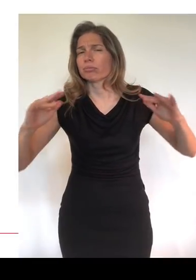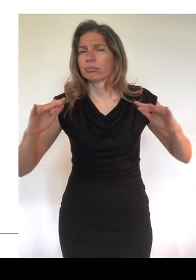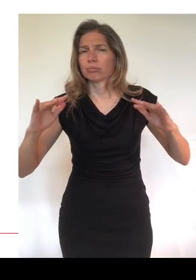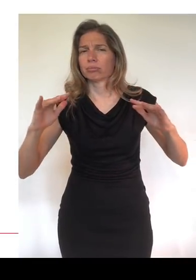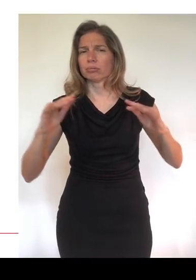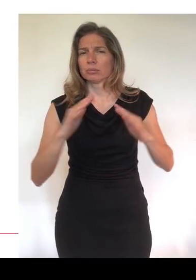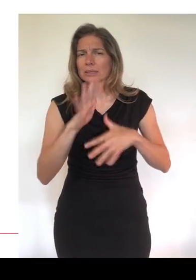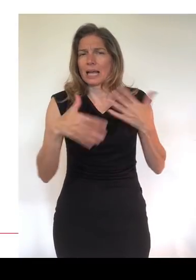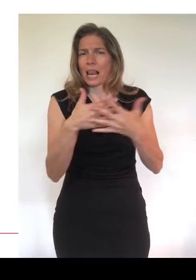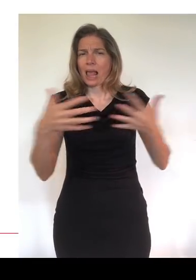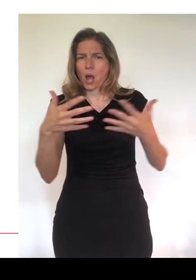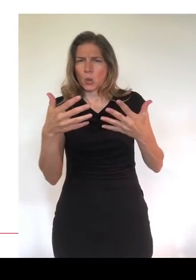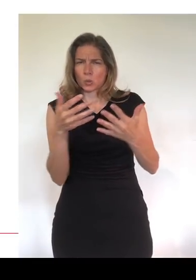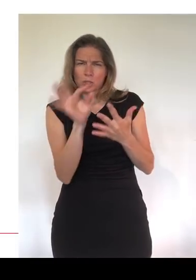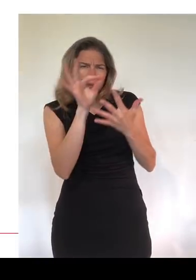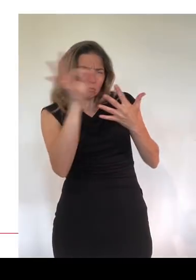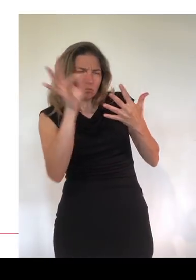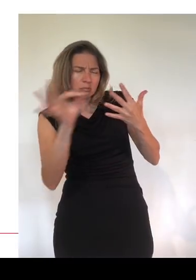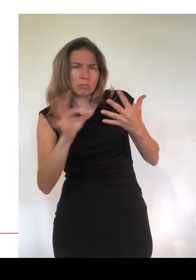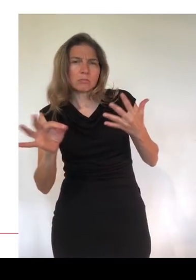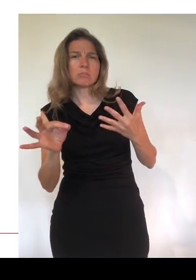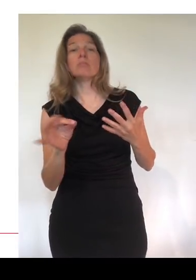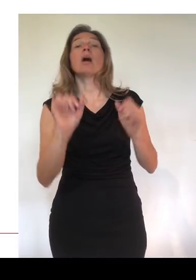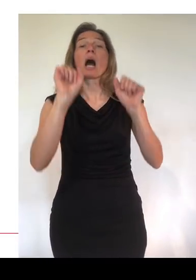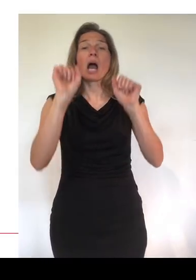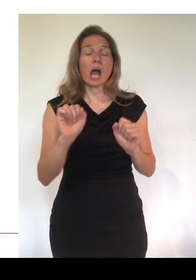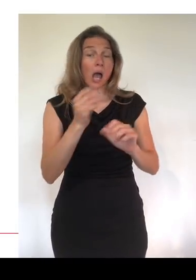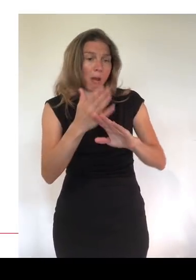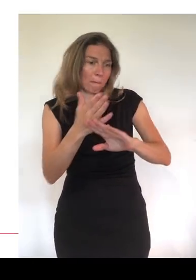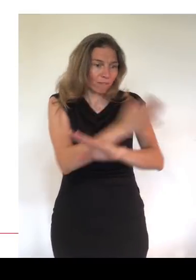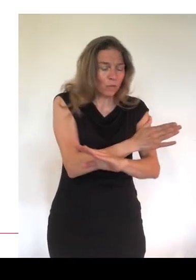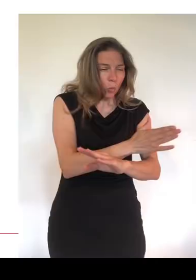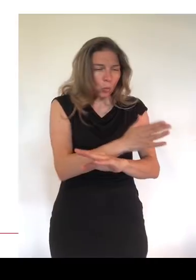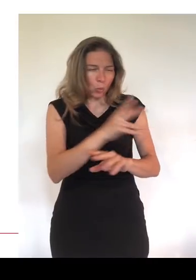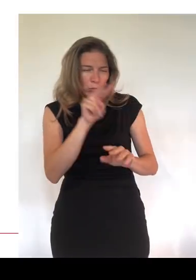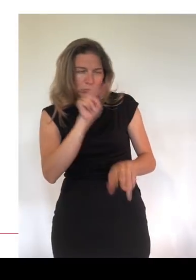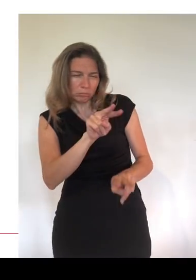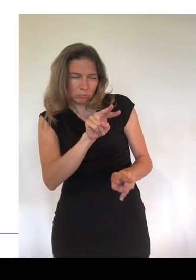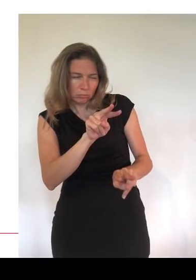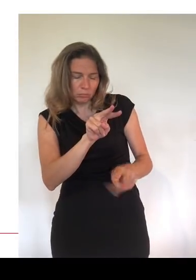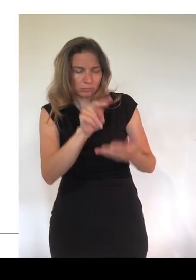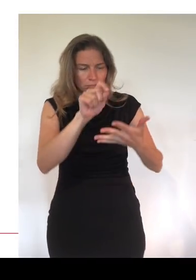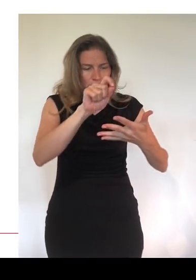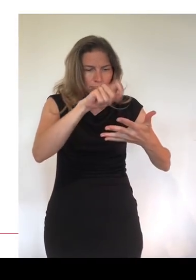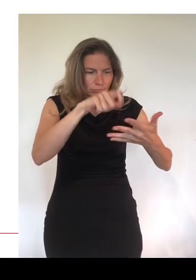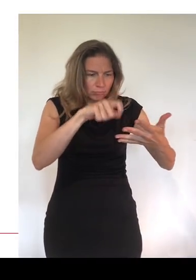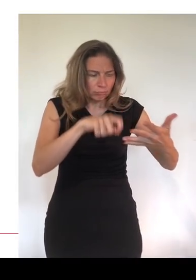over a period of time and you can compare the results or the average